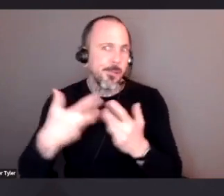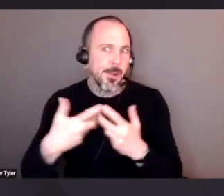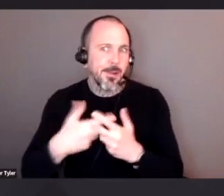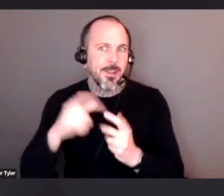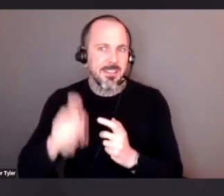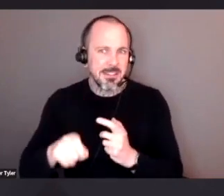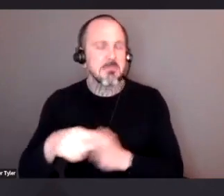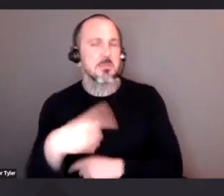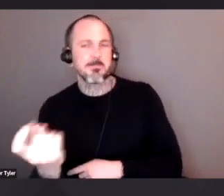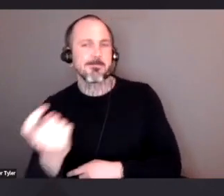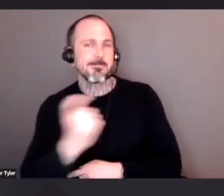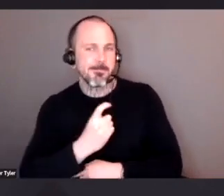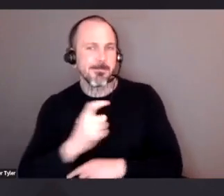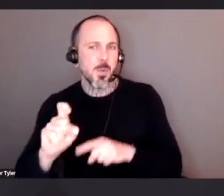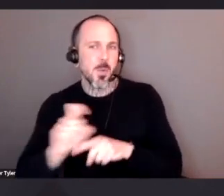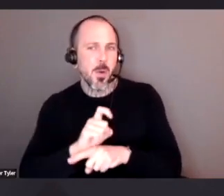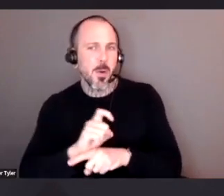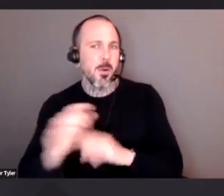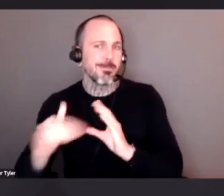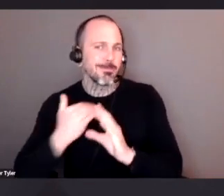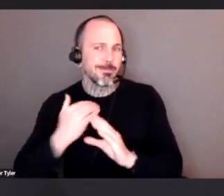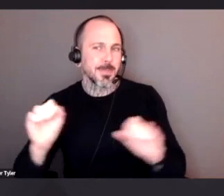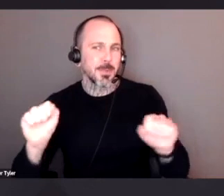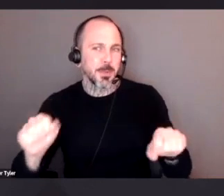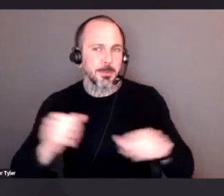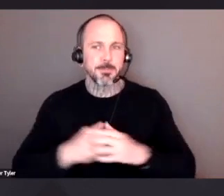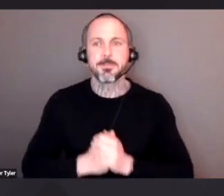Many application processes tend to be online only.